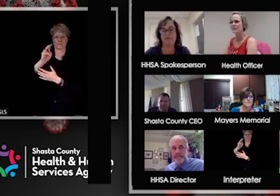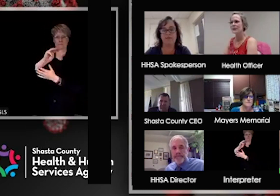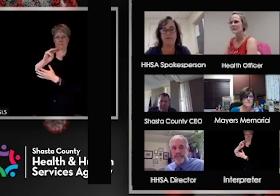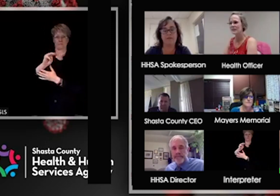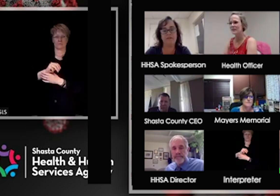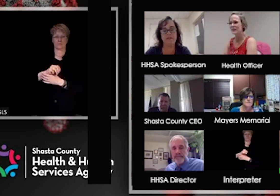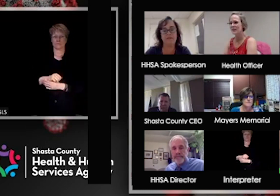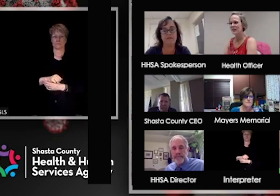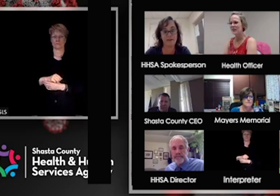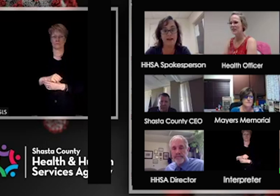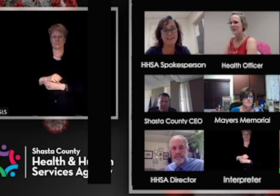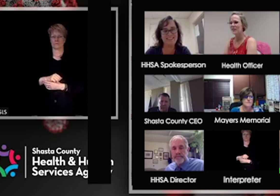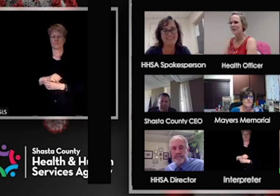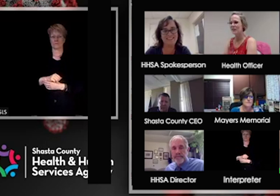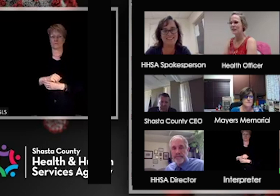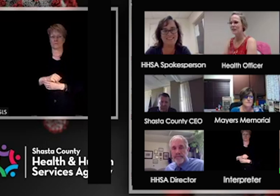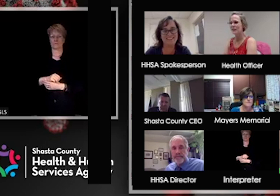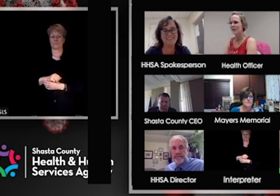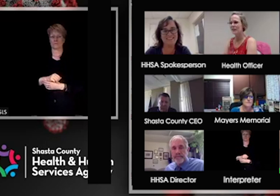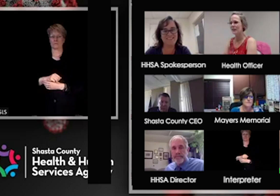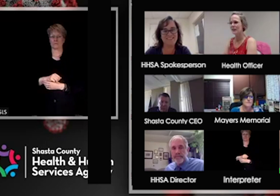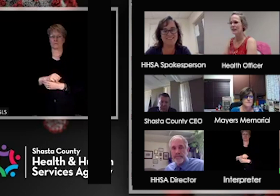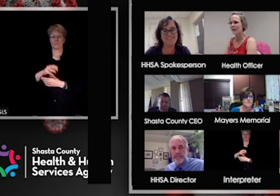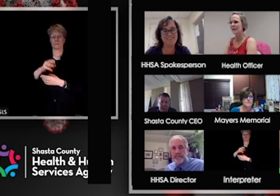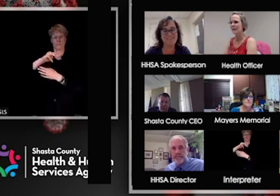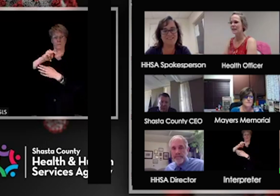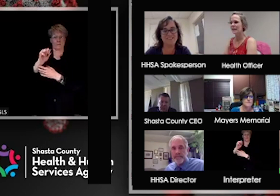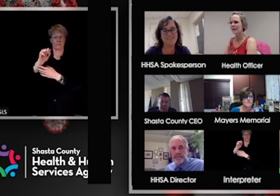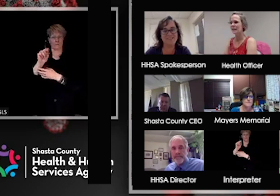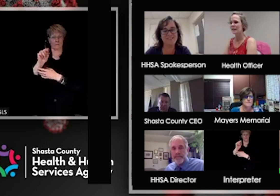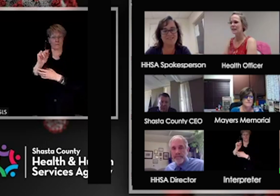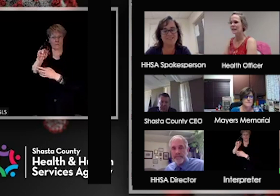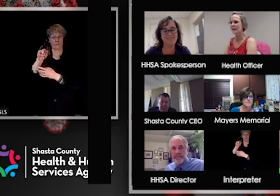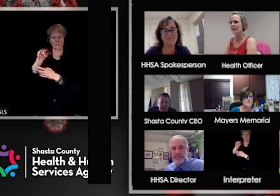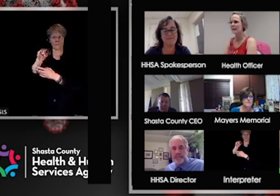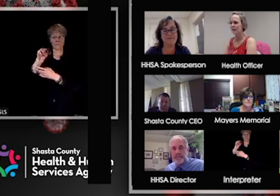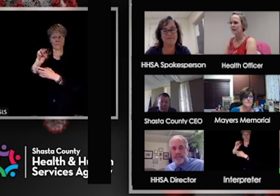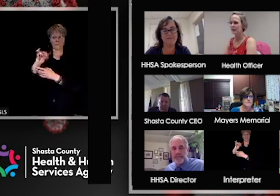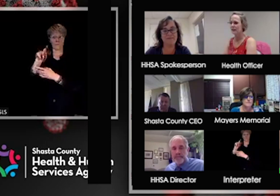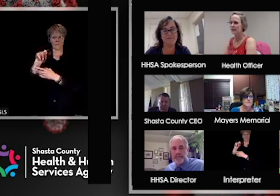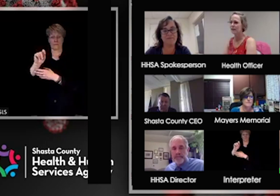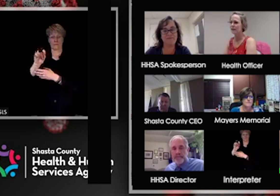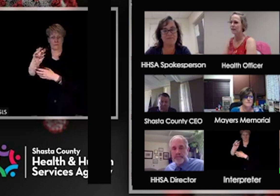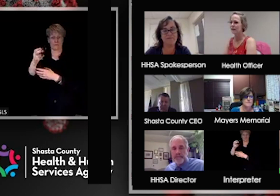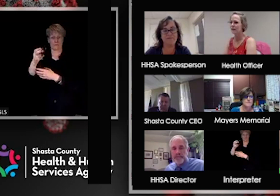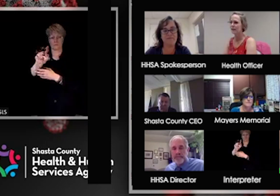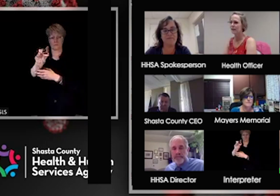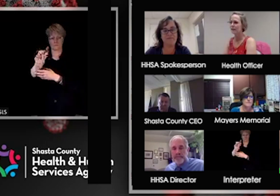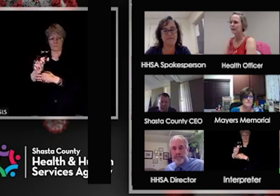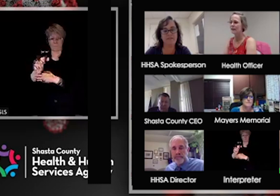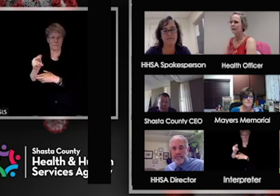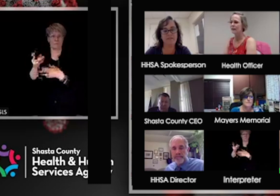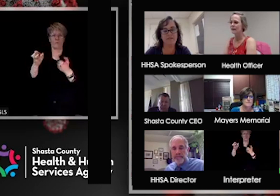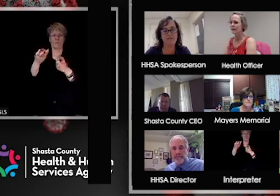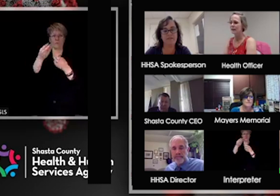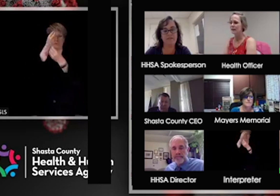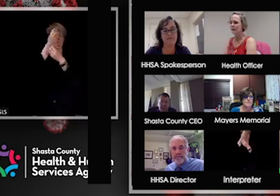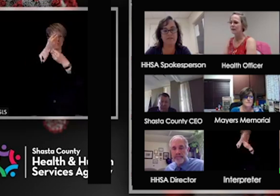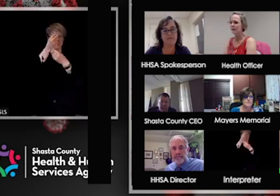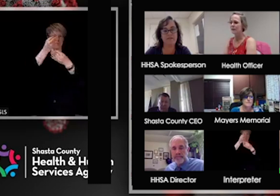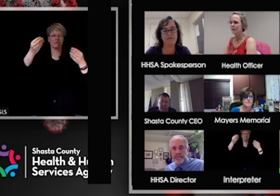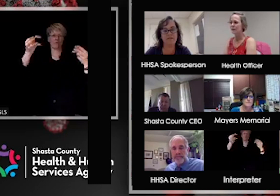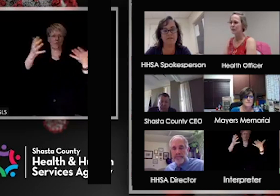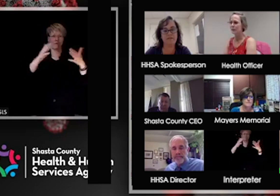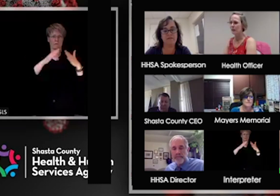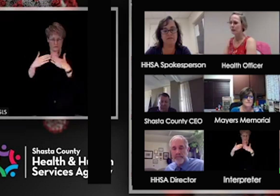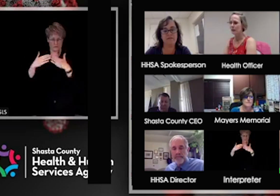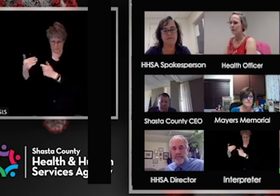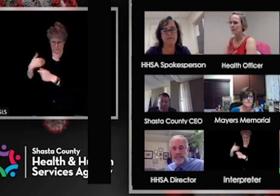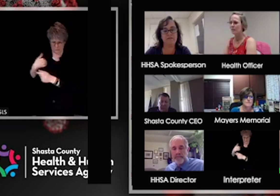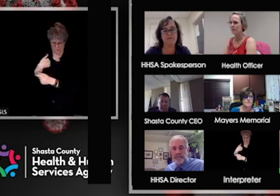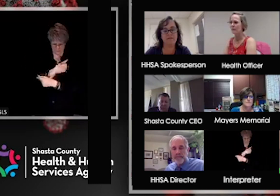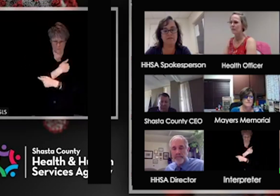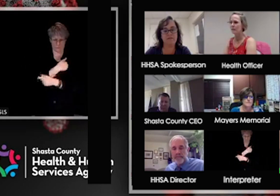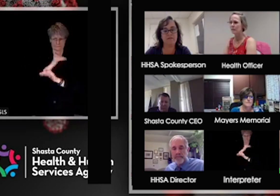I just wanted to kind of send it out to the community, as a reminder, because we are beginning